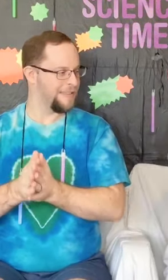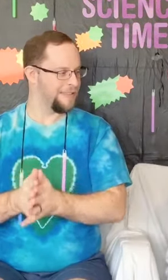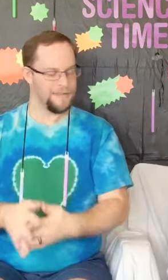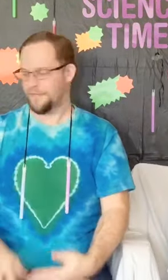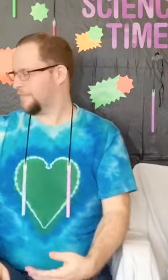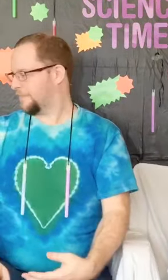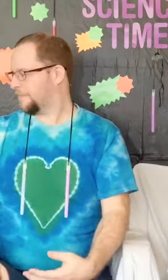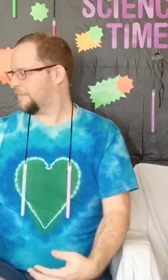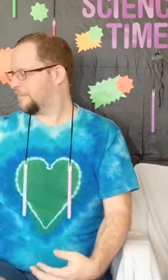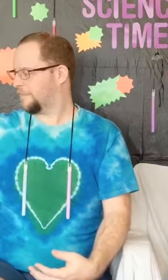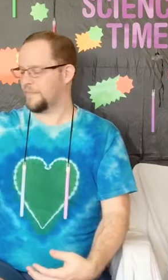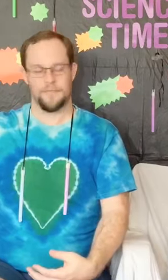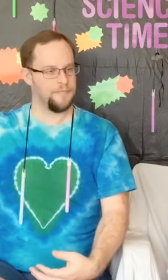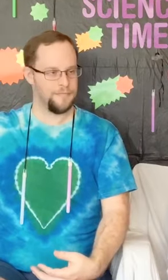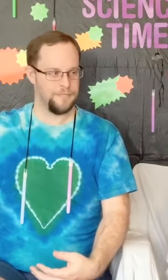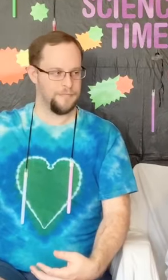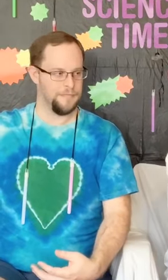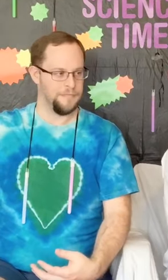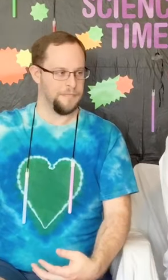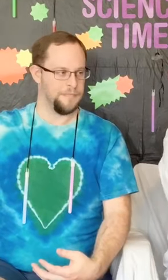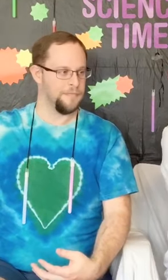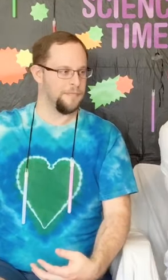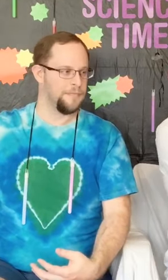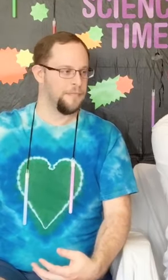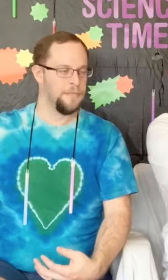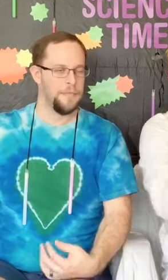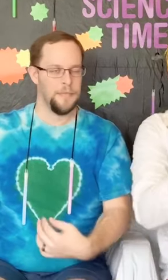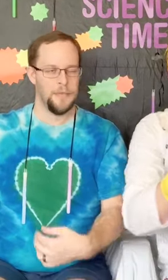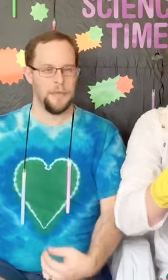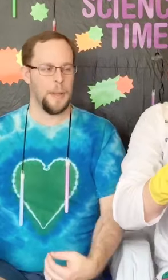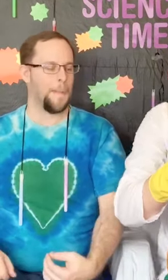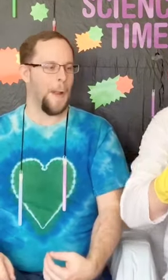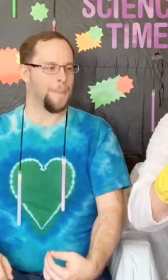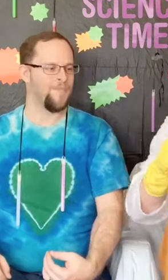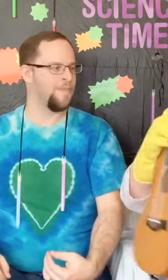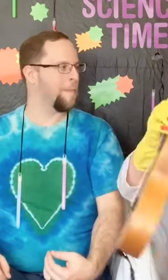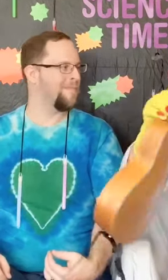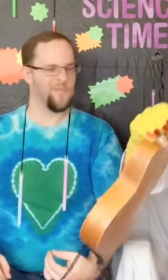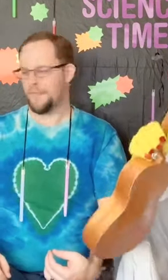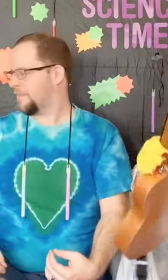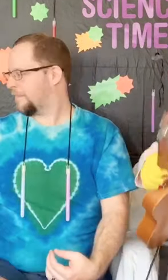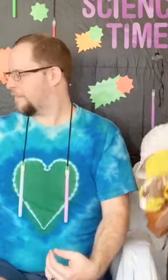that's kind of about that same thing! Um, about being yourself. Because Ada had to